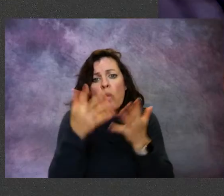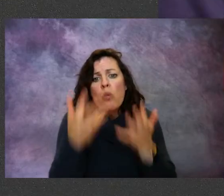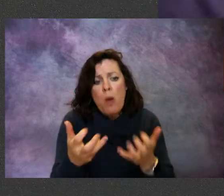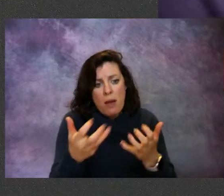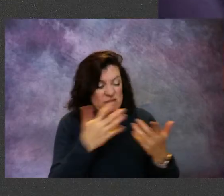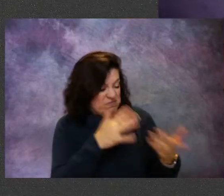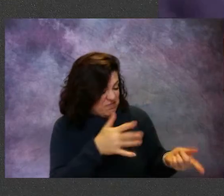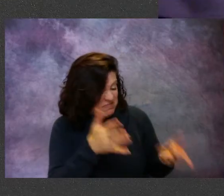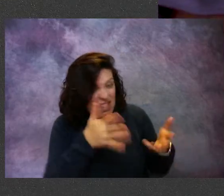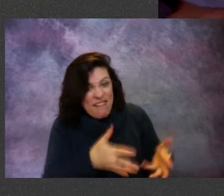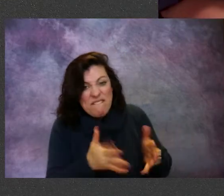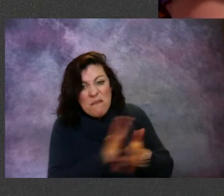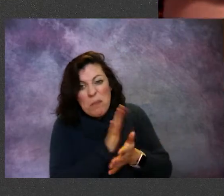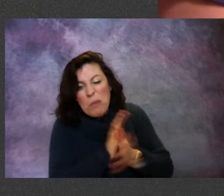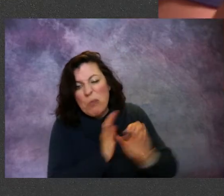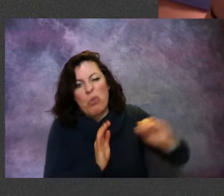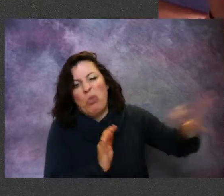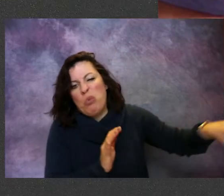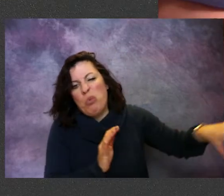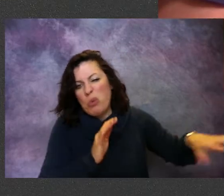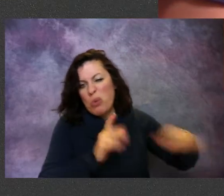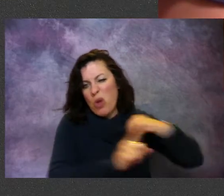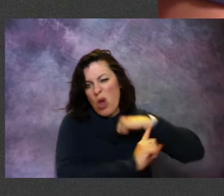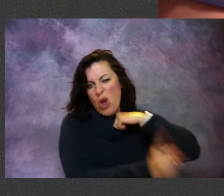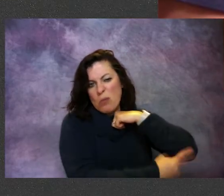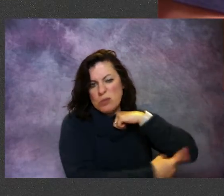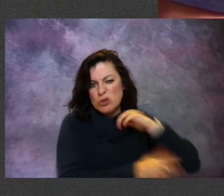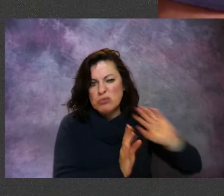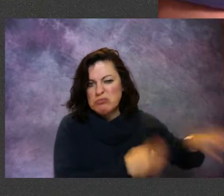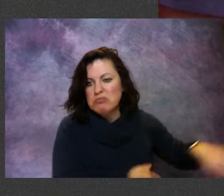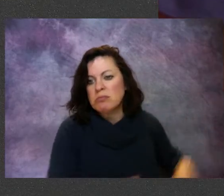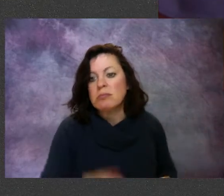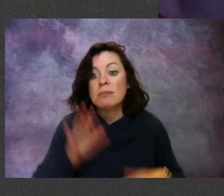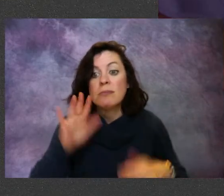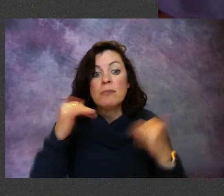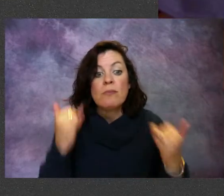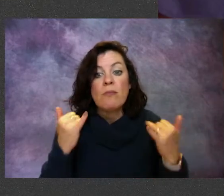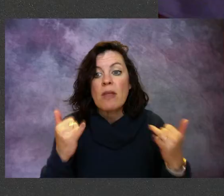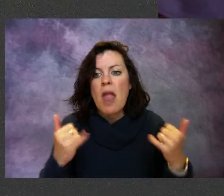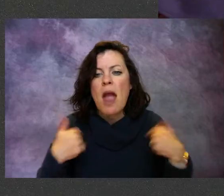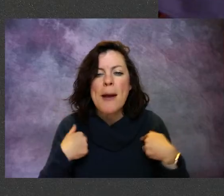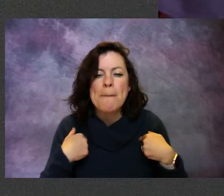Now that I have my cloud, it's time for me to decide what type of weather do I want to have.